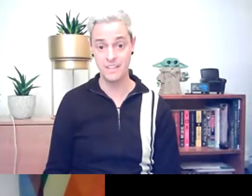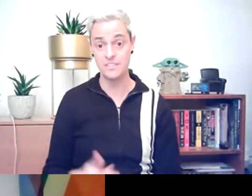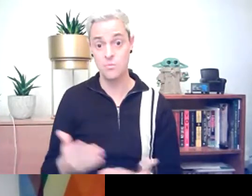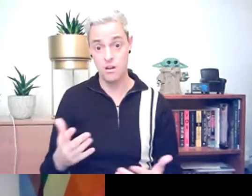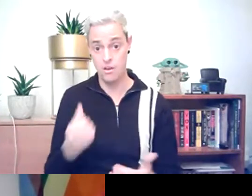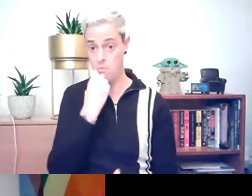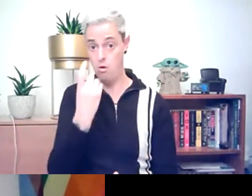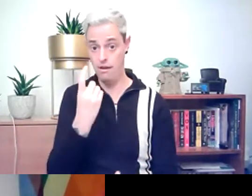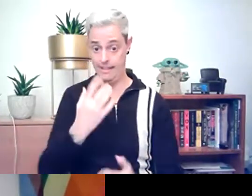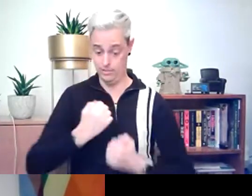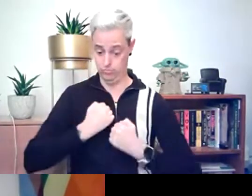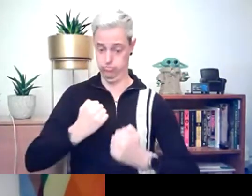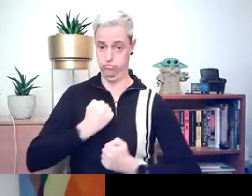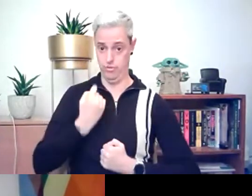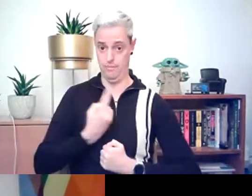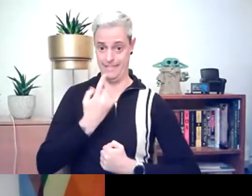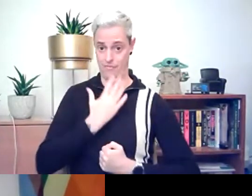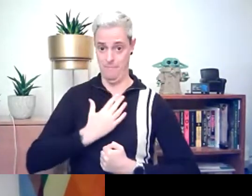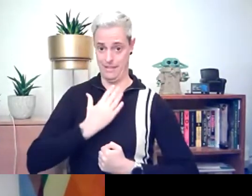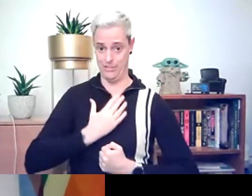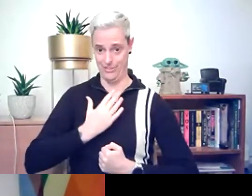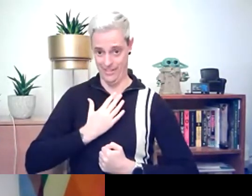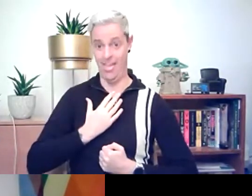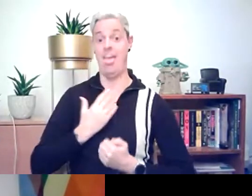18:26:50 Before the rest of the world. So this.